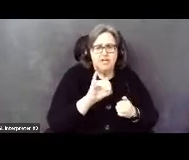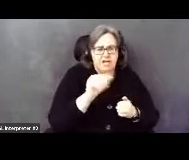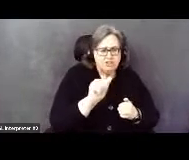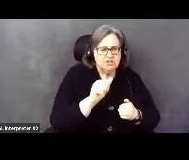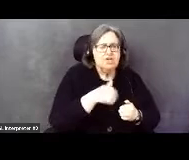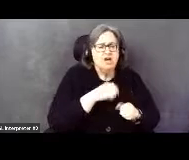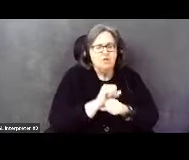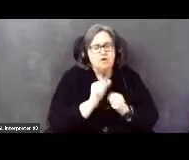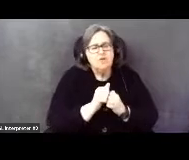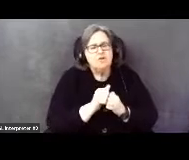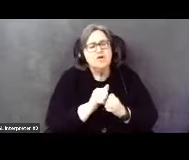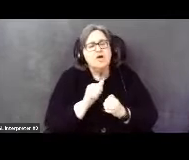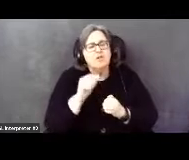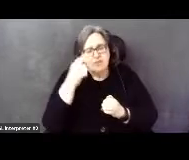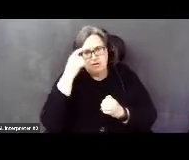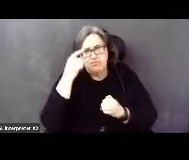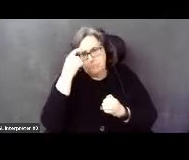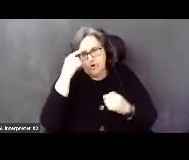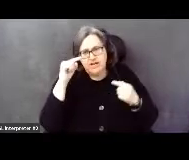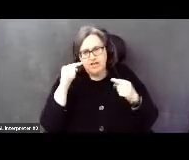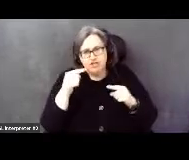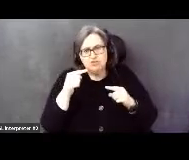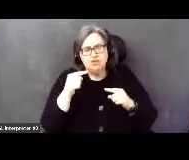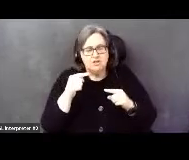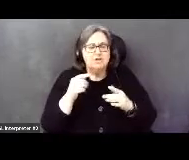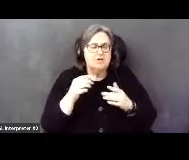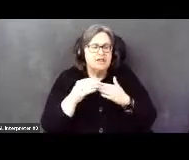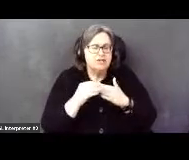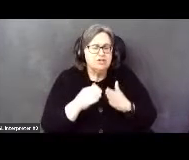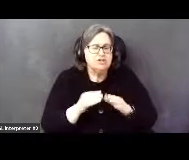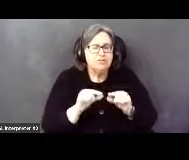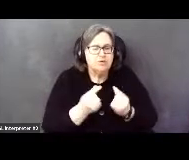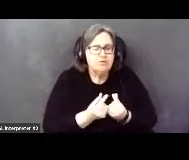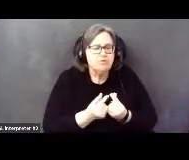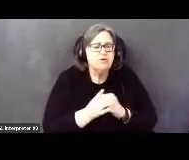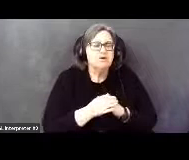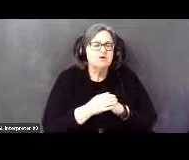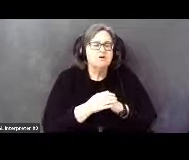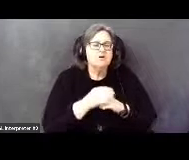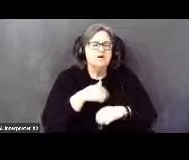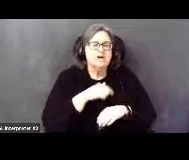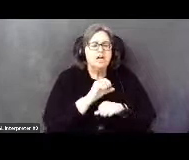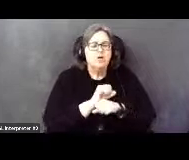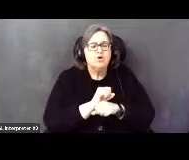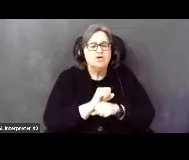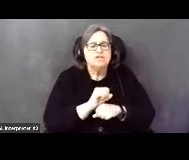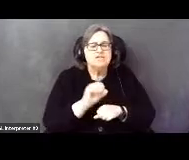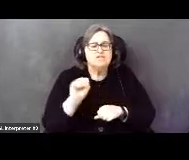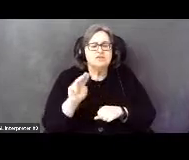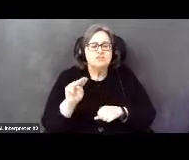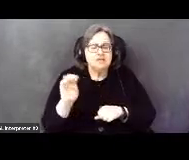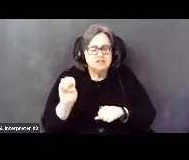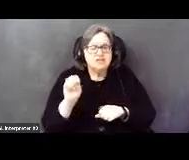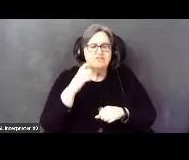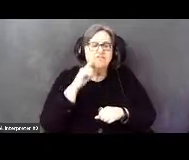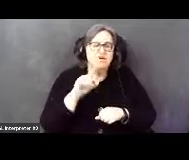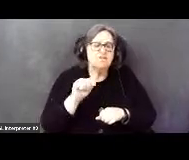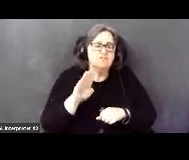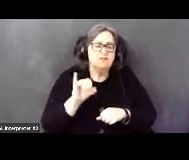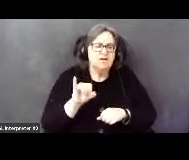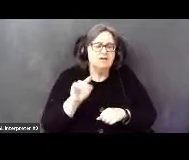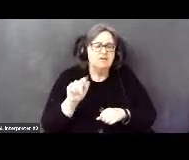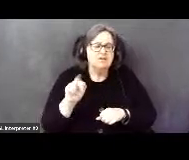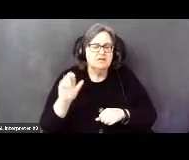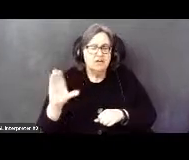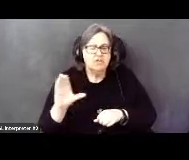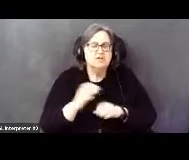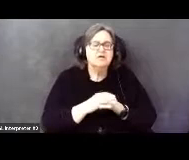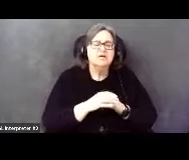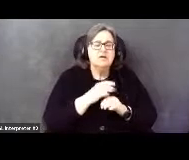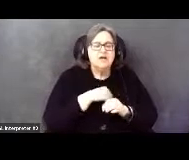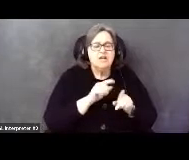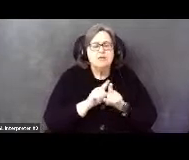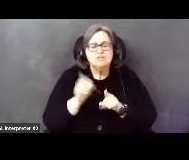last year I was an expert in the resource center. I've been in the speaker and now I'm